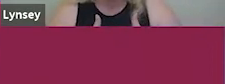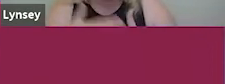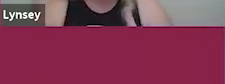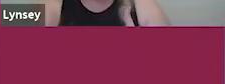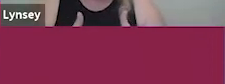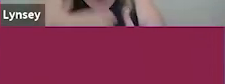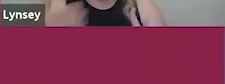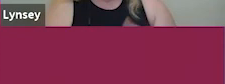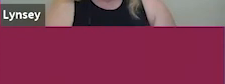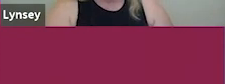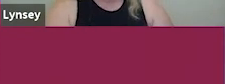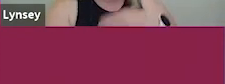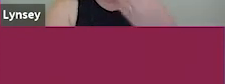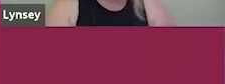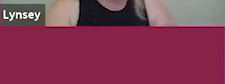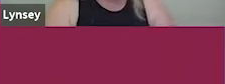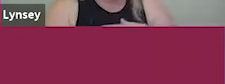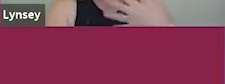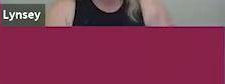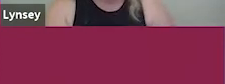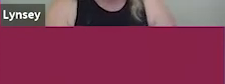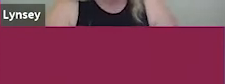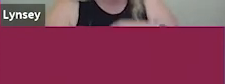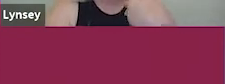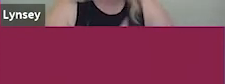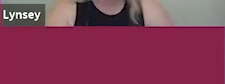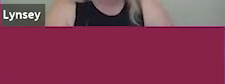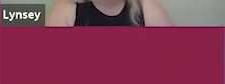help them to reach one of their life goals it’s more engaging for them and they're more likely to